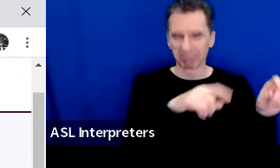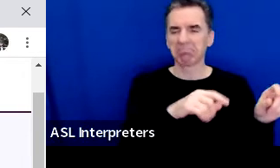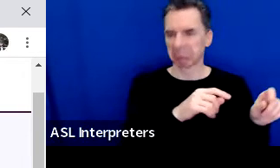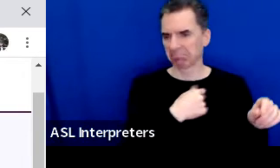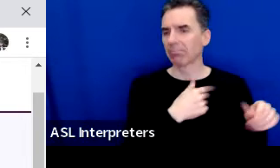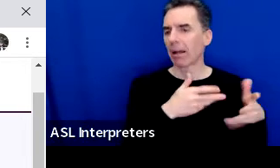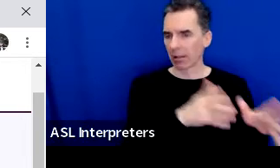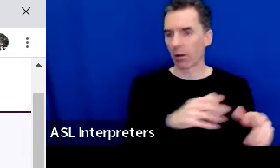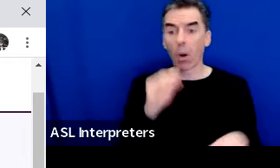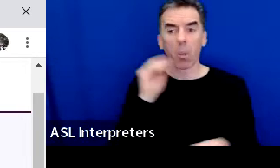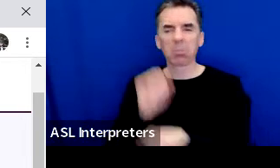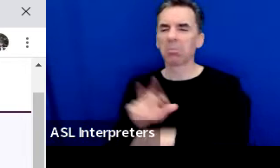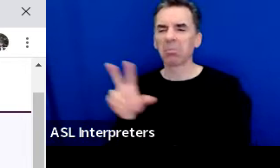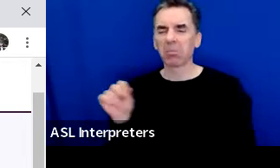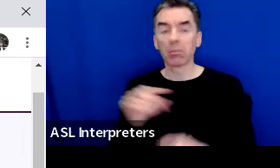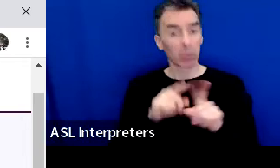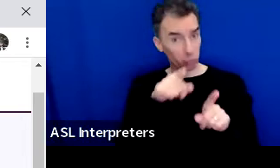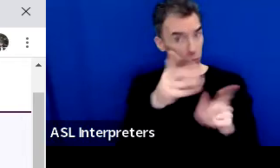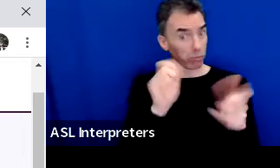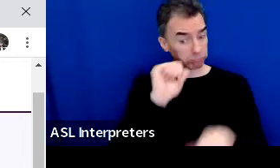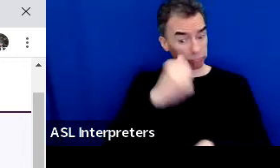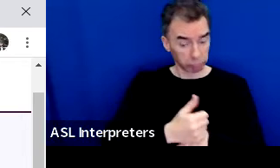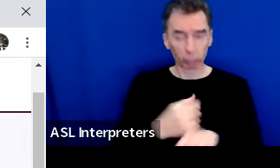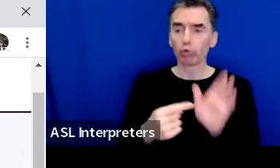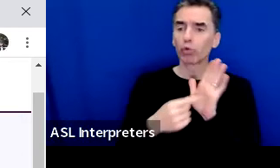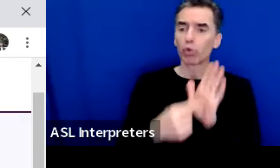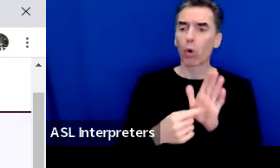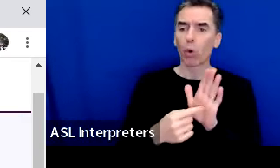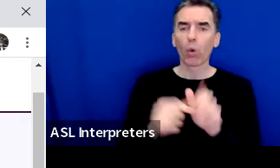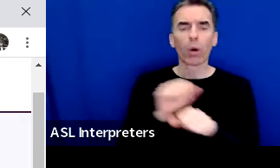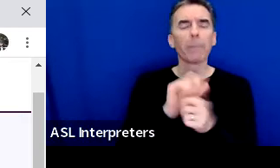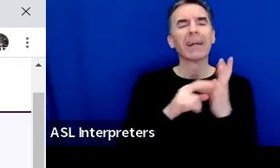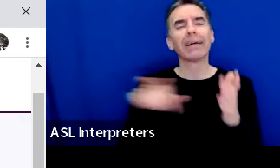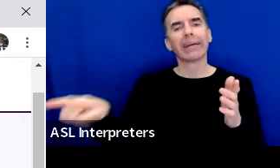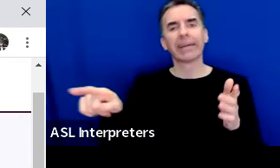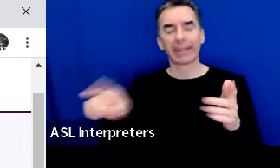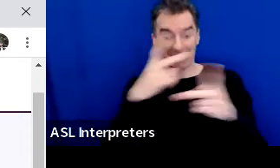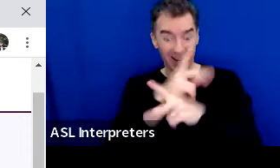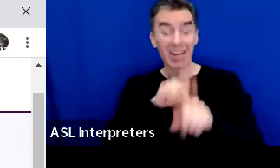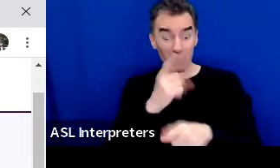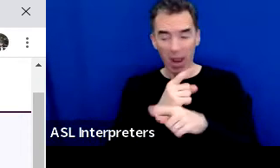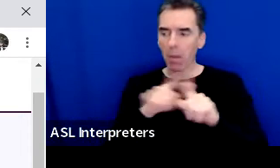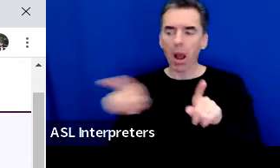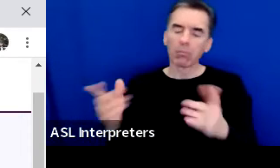that you can have them do a show work box so that they have to show the work and then you can go and look at them and maybe give credit for the work done.